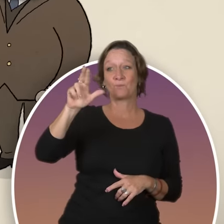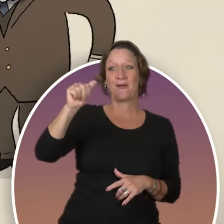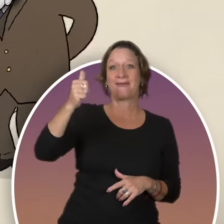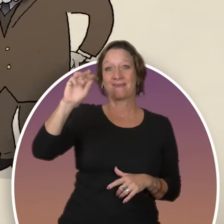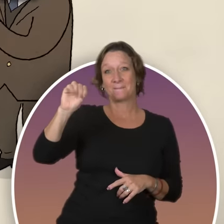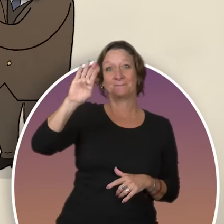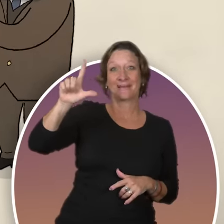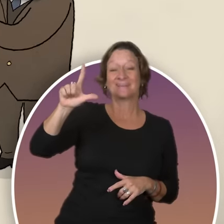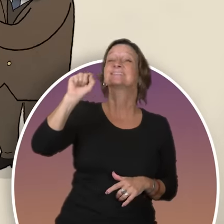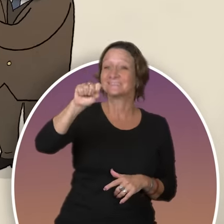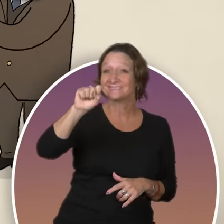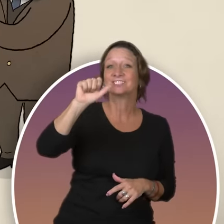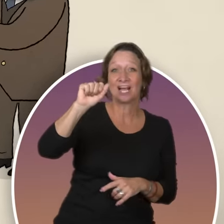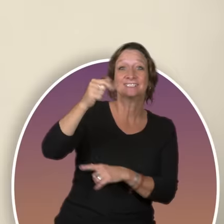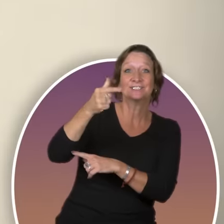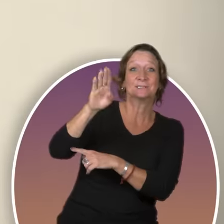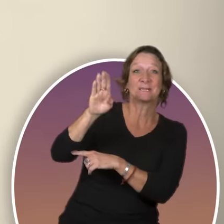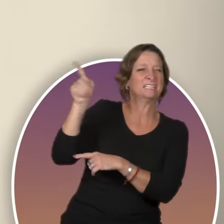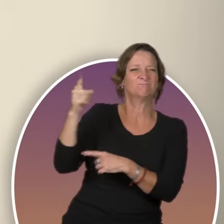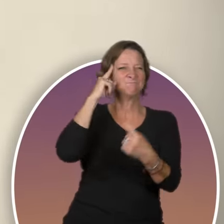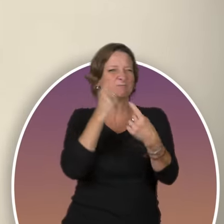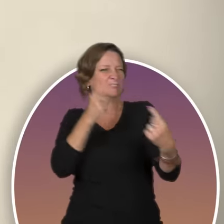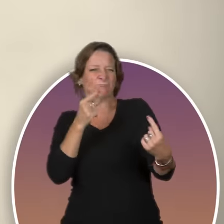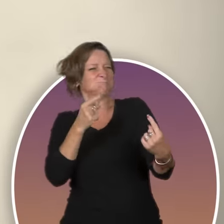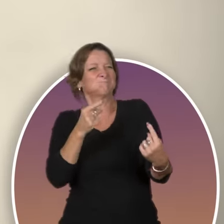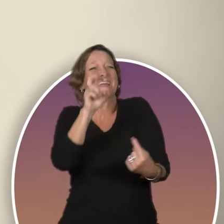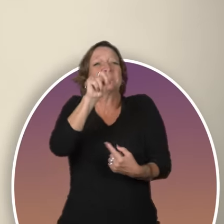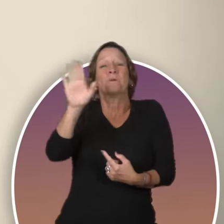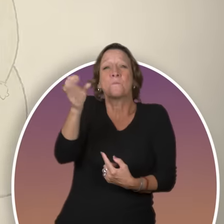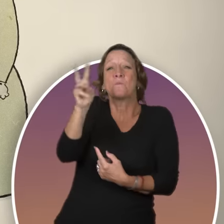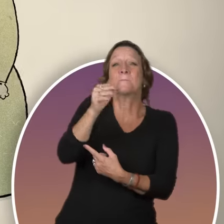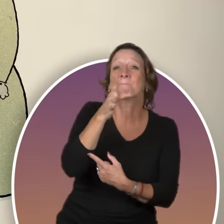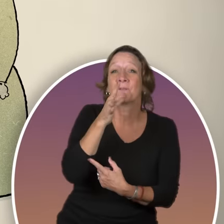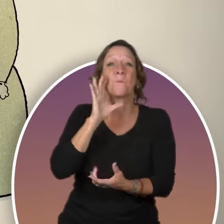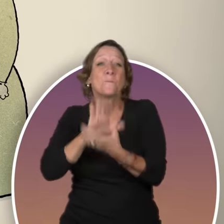Yes, that Alexander Graham Bell-- argued that Deaf people, including his own Deaf mother and wife,